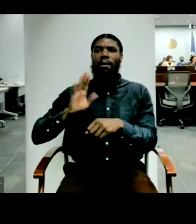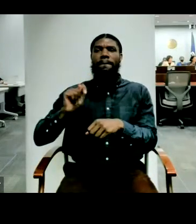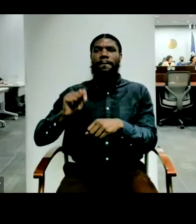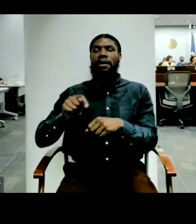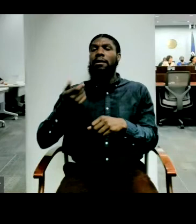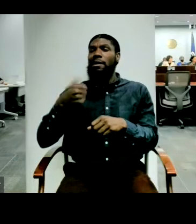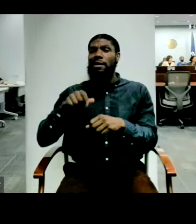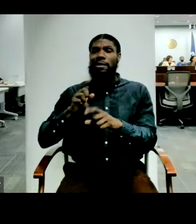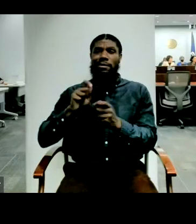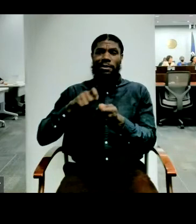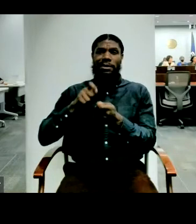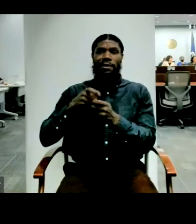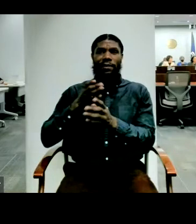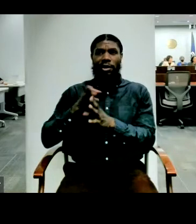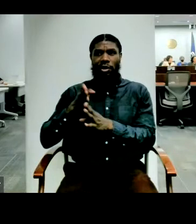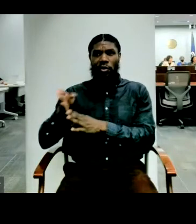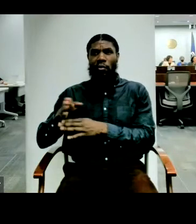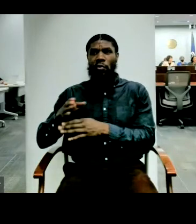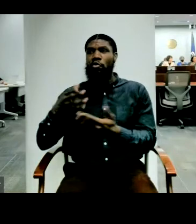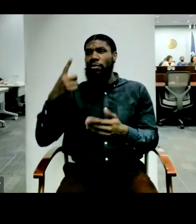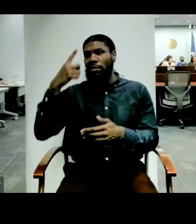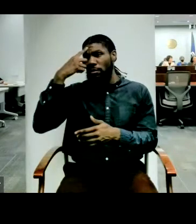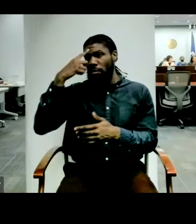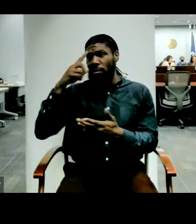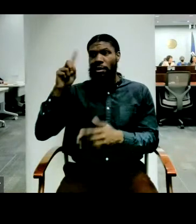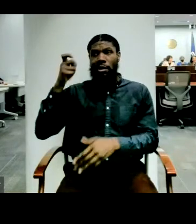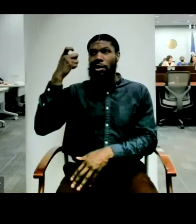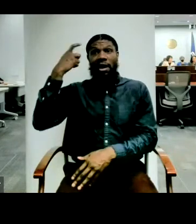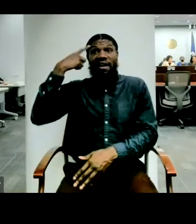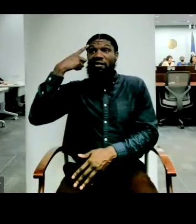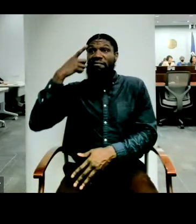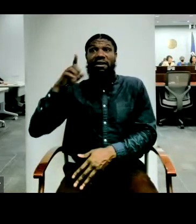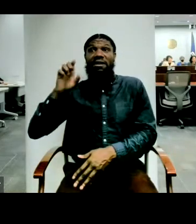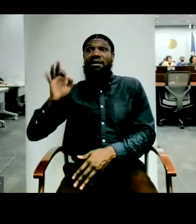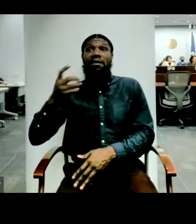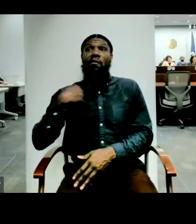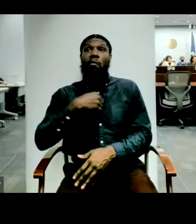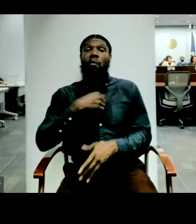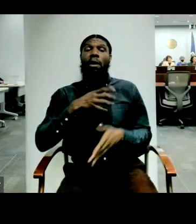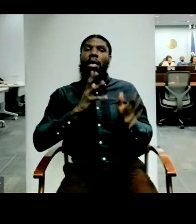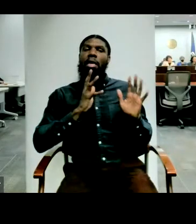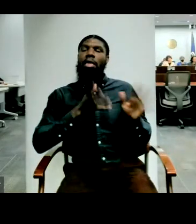where the government is really, if we don't step up we're not going to see action on that at all?